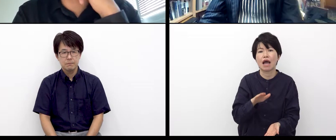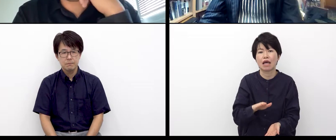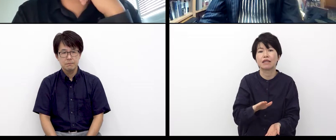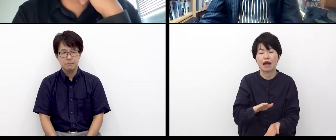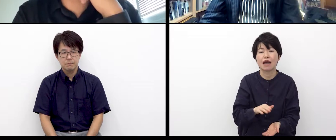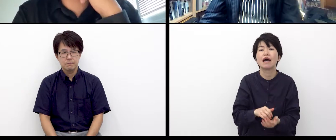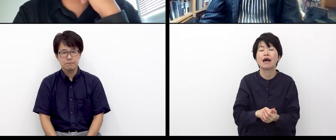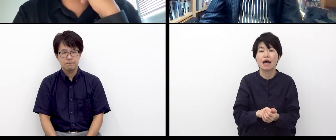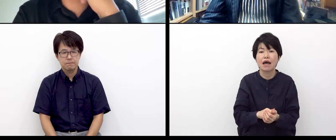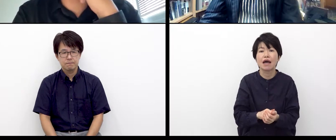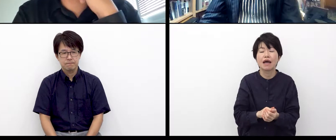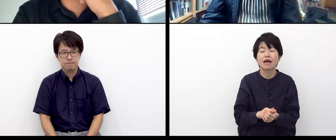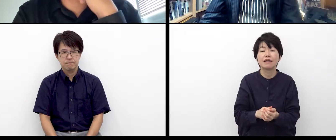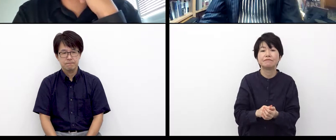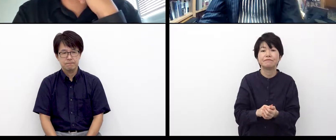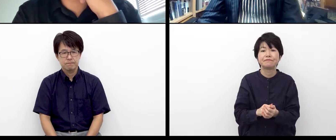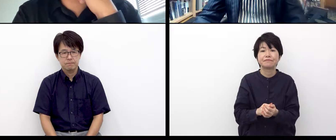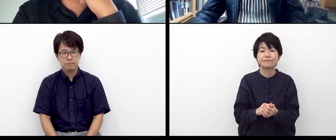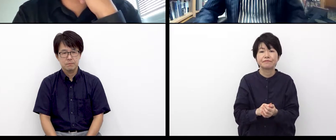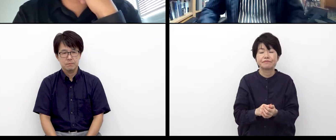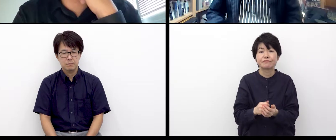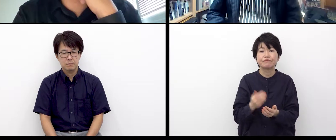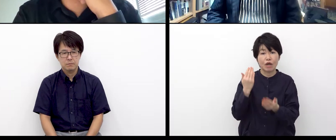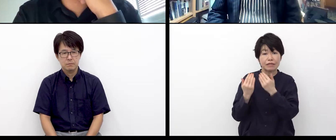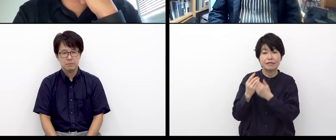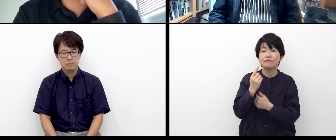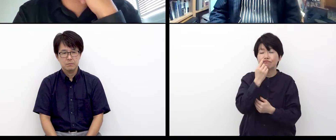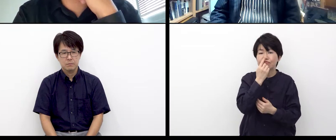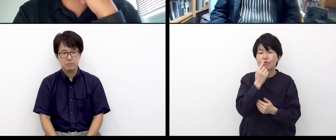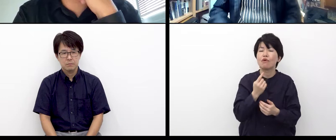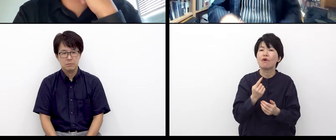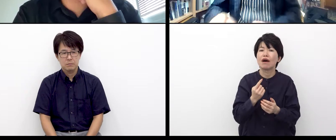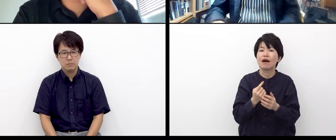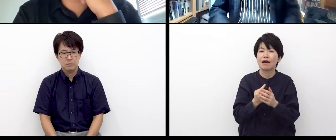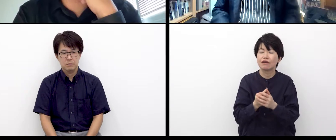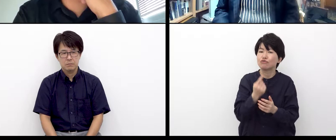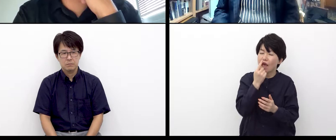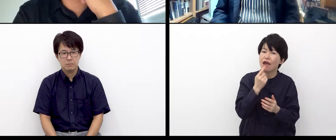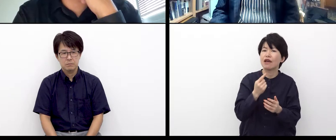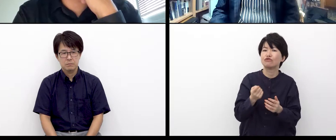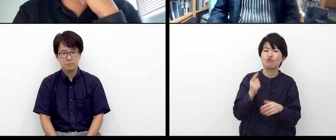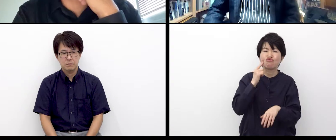There was a backlash by persons concerned, and I, actually, was kind of flag-waving against medicalization,